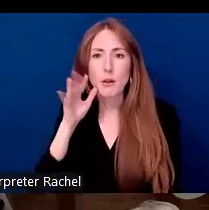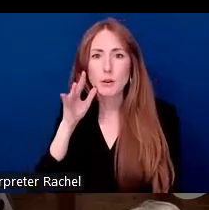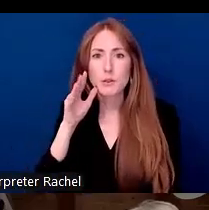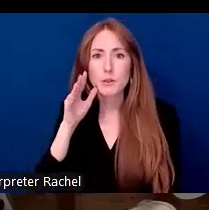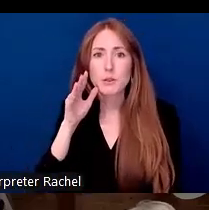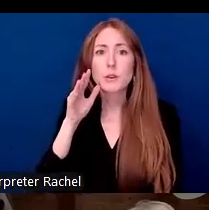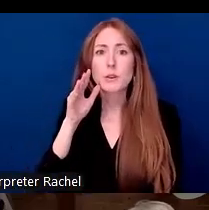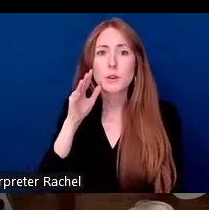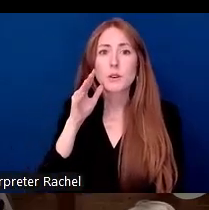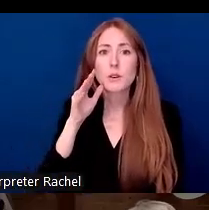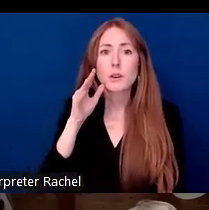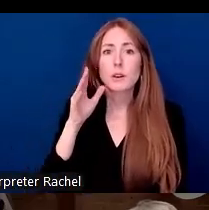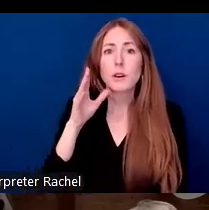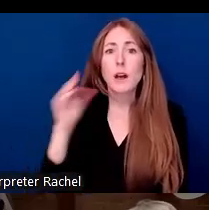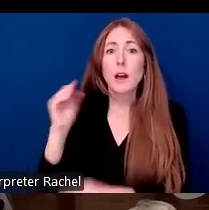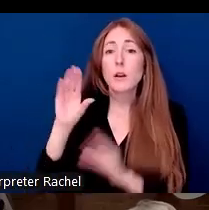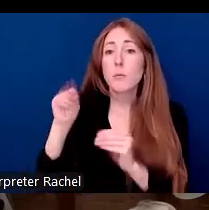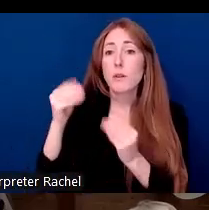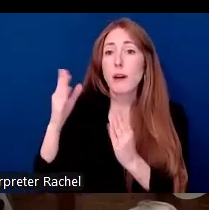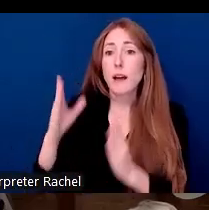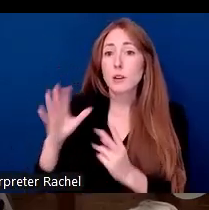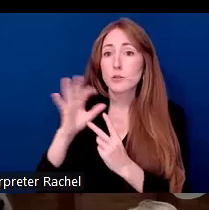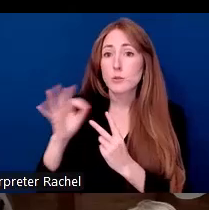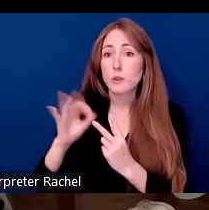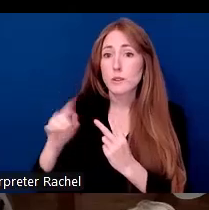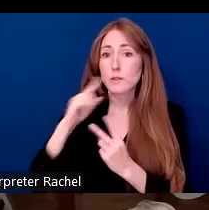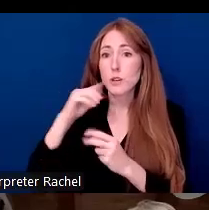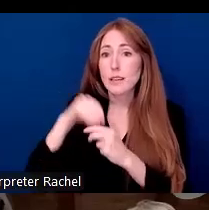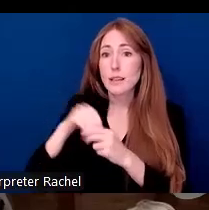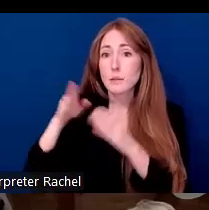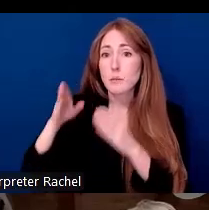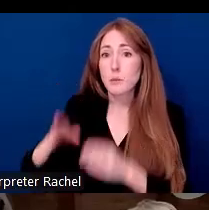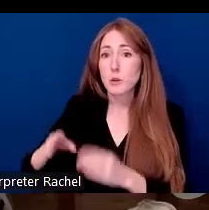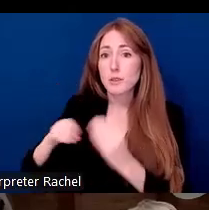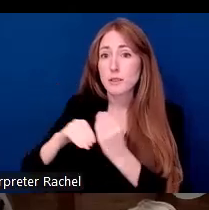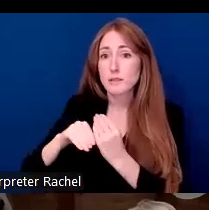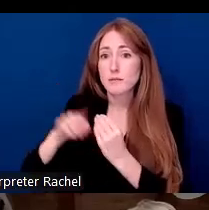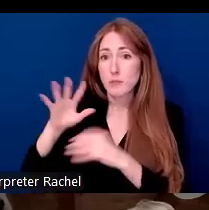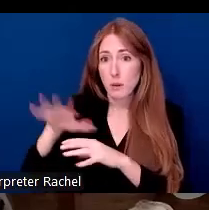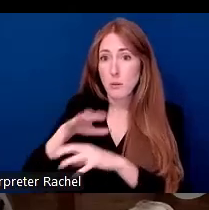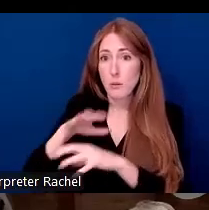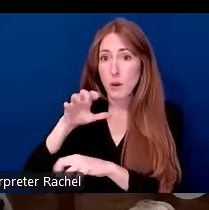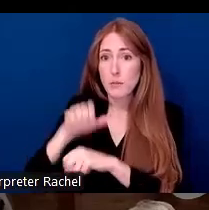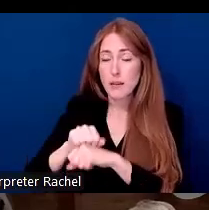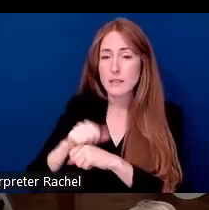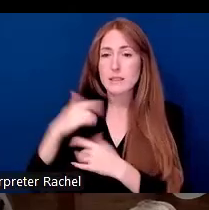were constrained in large geographical, northern and rural service delivery areas by significant